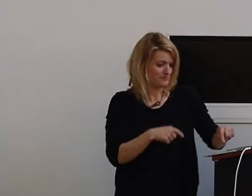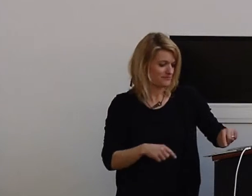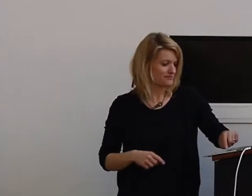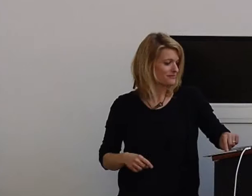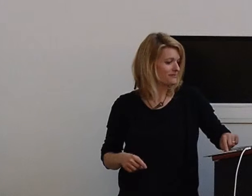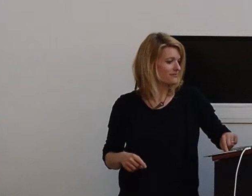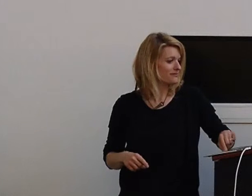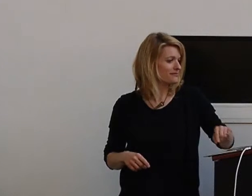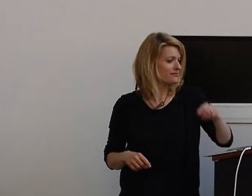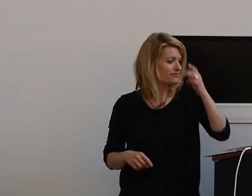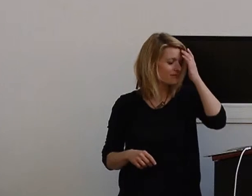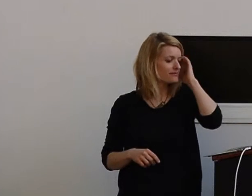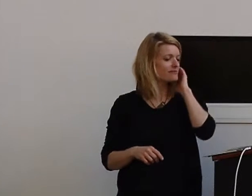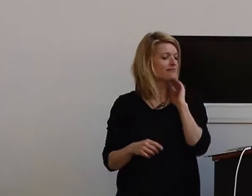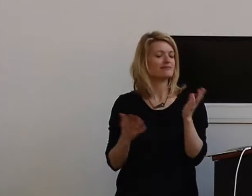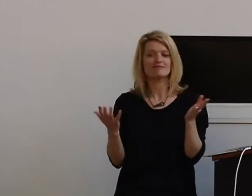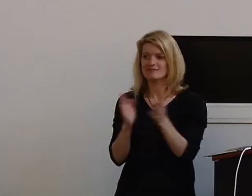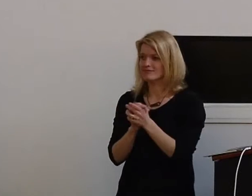We are so excited about this.